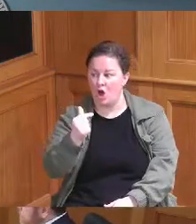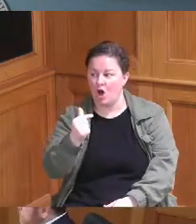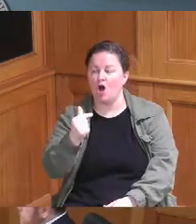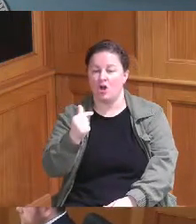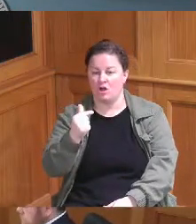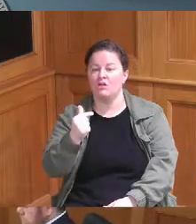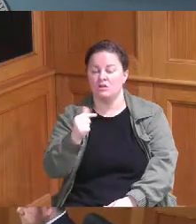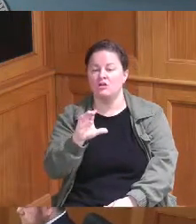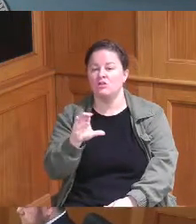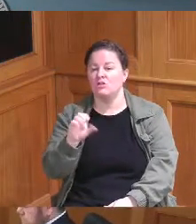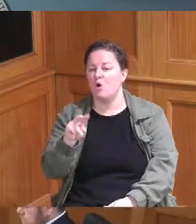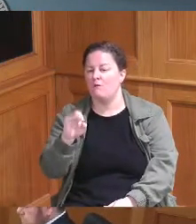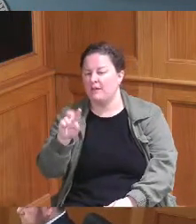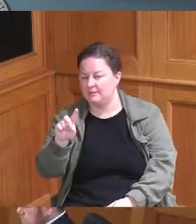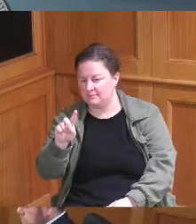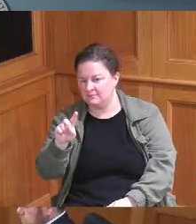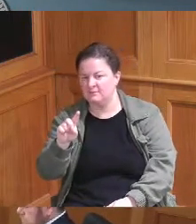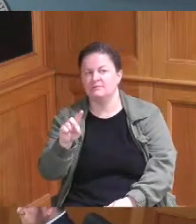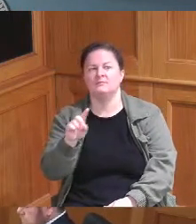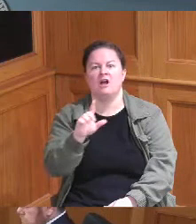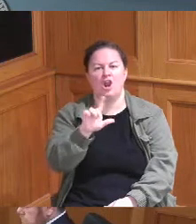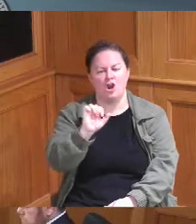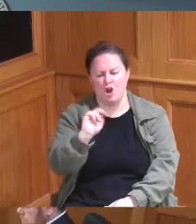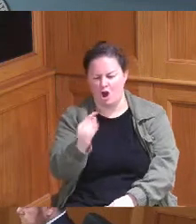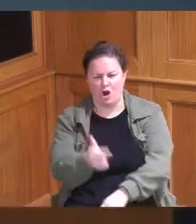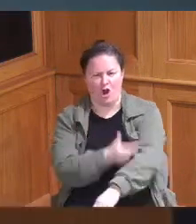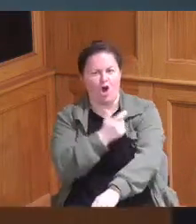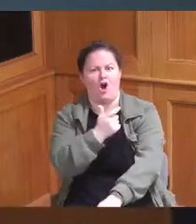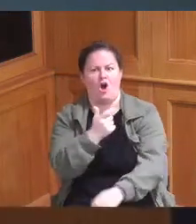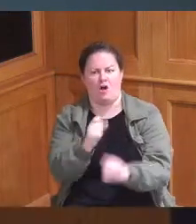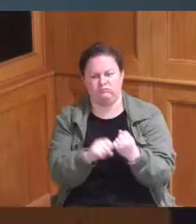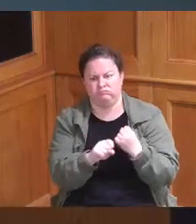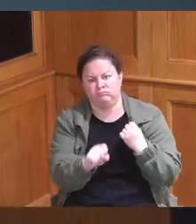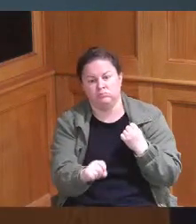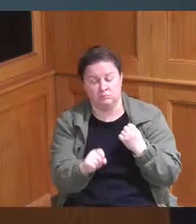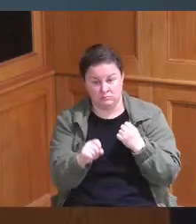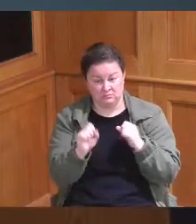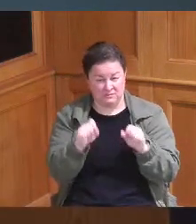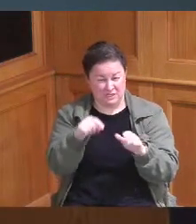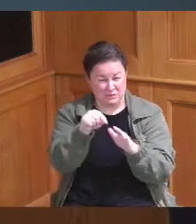and maybe going a little bit more in there because as you've said now that people if you get covered